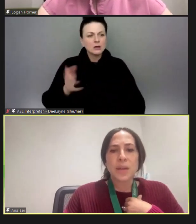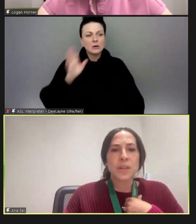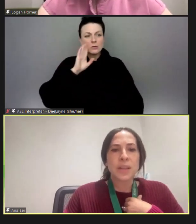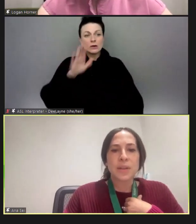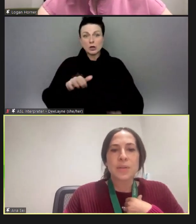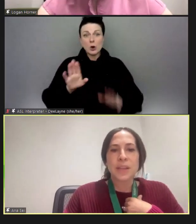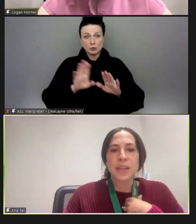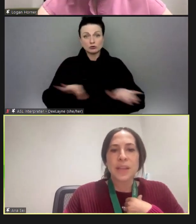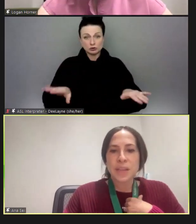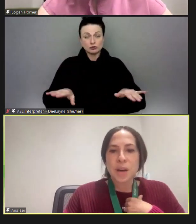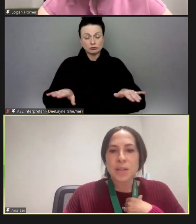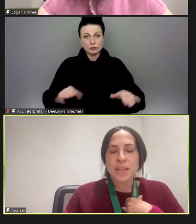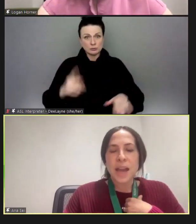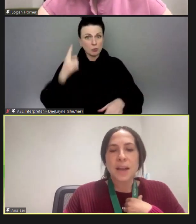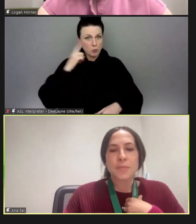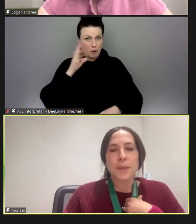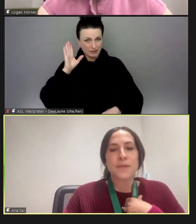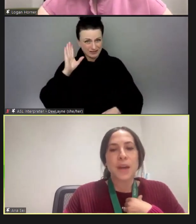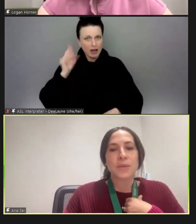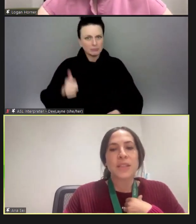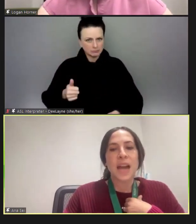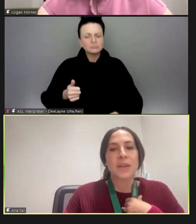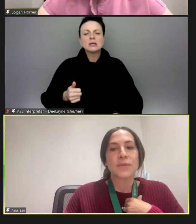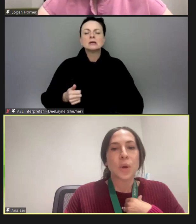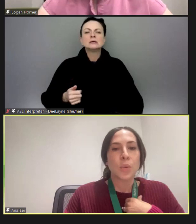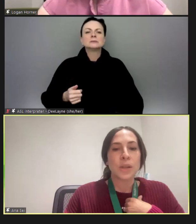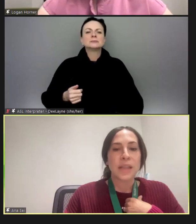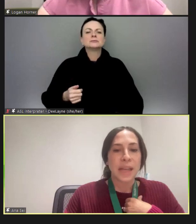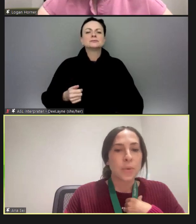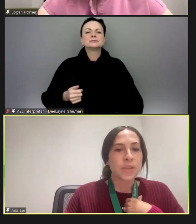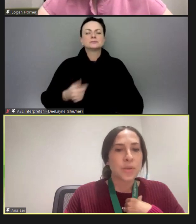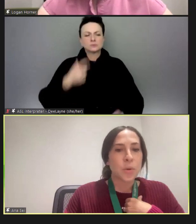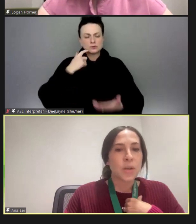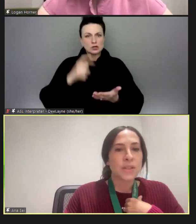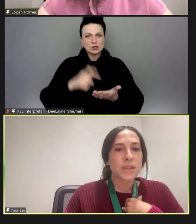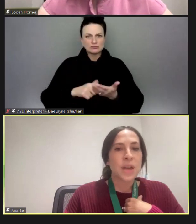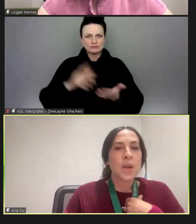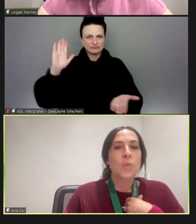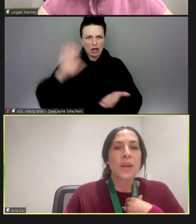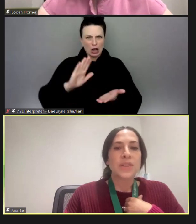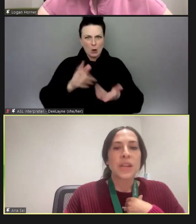unilateral hearing loss have been found